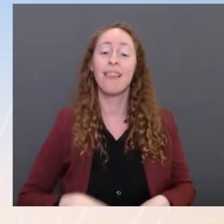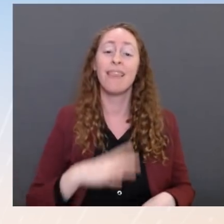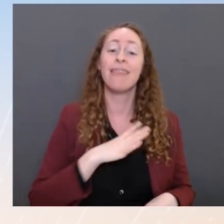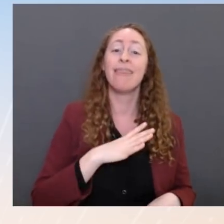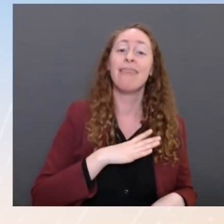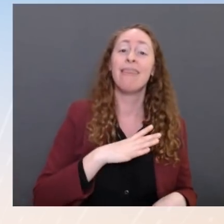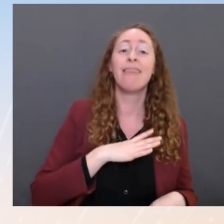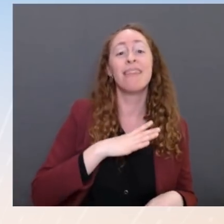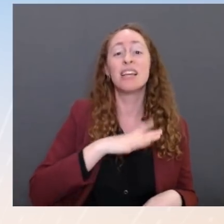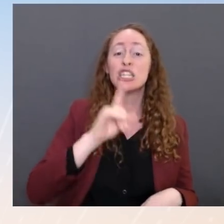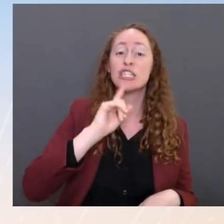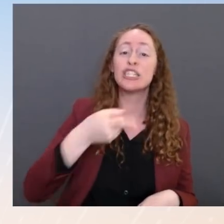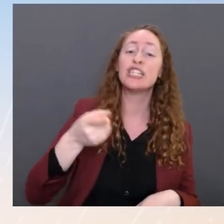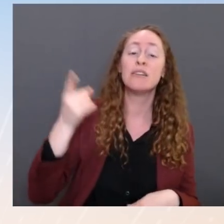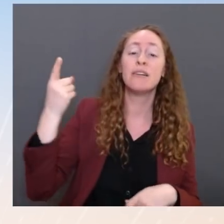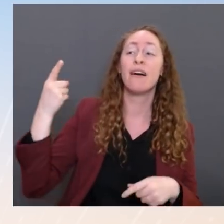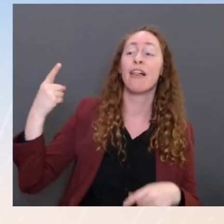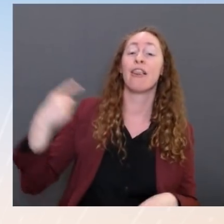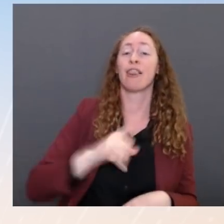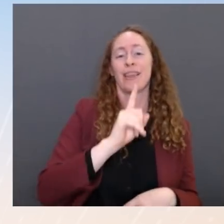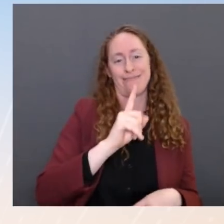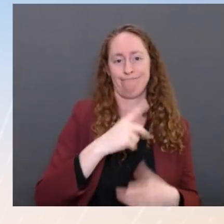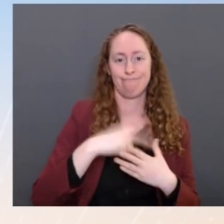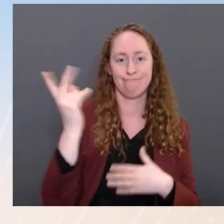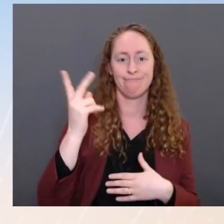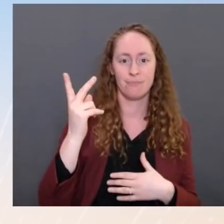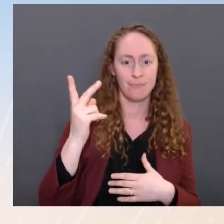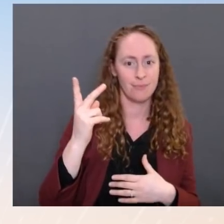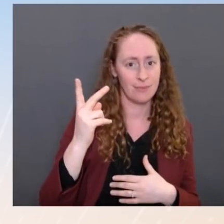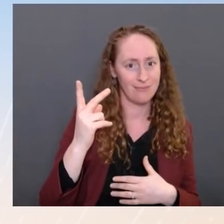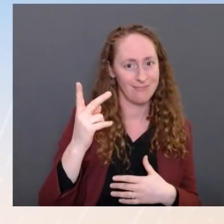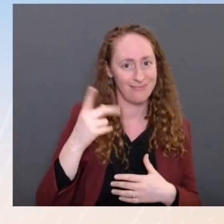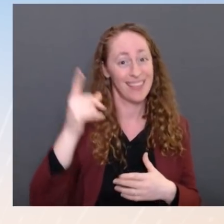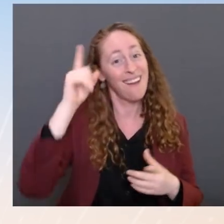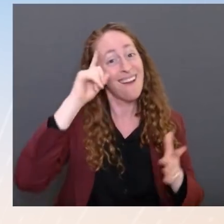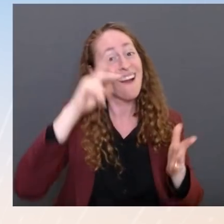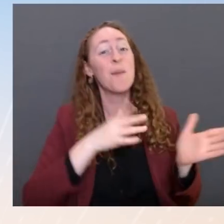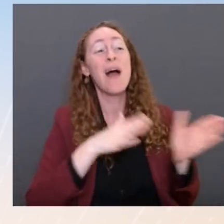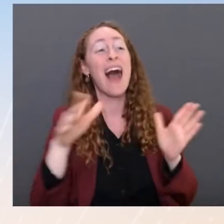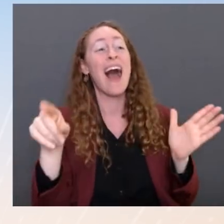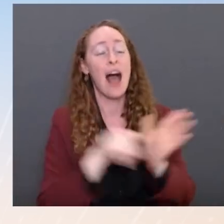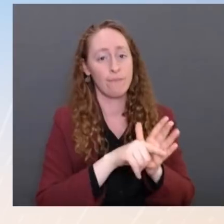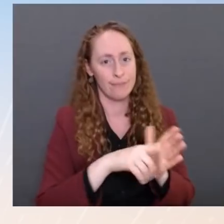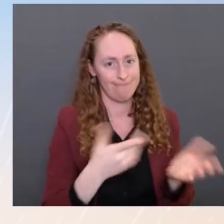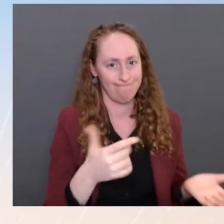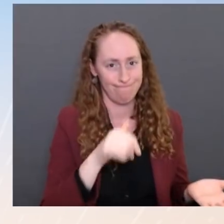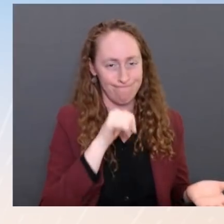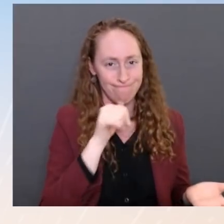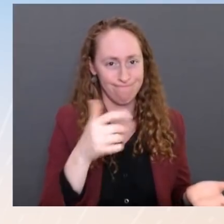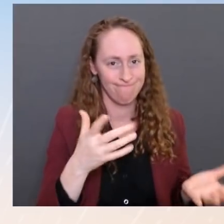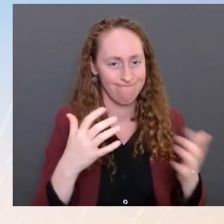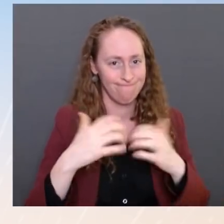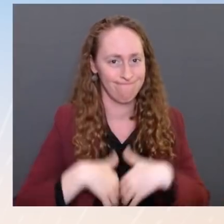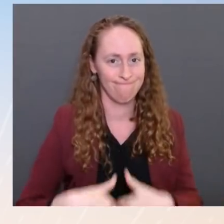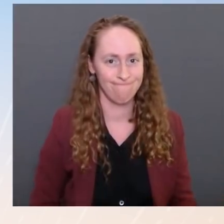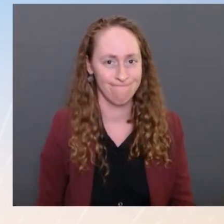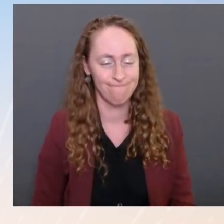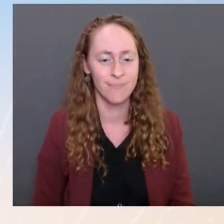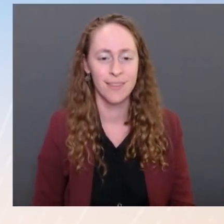that the individuals you've mentioned are embracing their opposition to a woman's right to make choices about her own healthcare, if they're embracing a plan